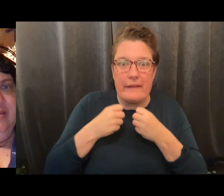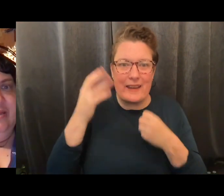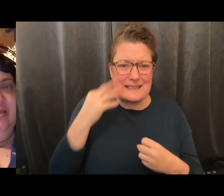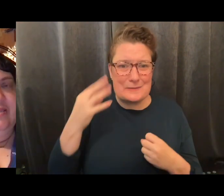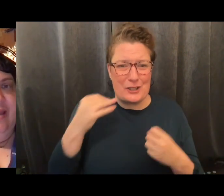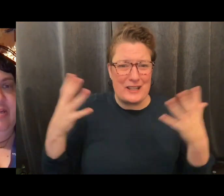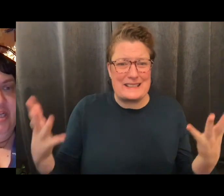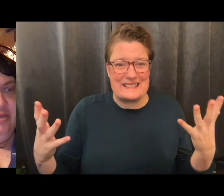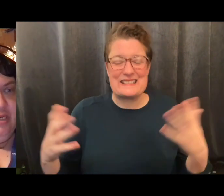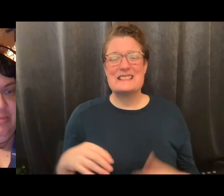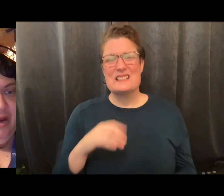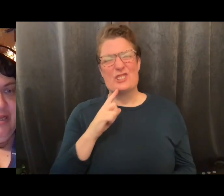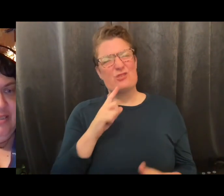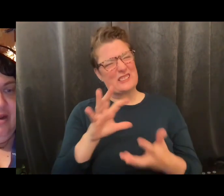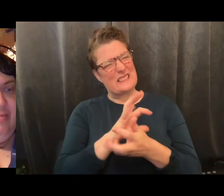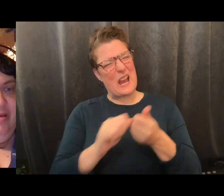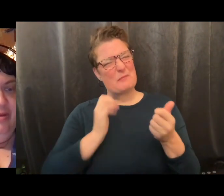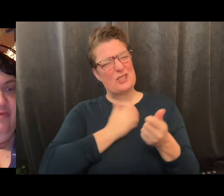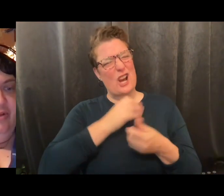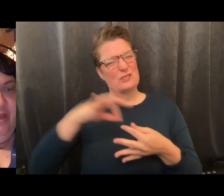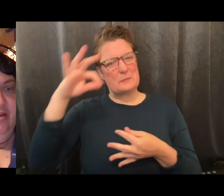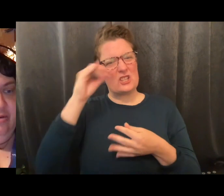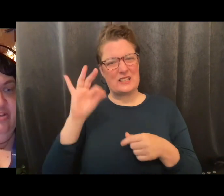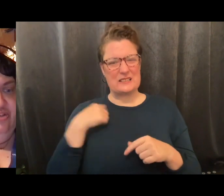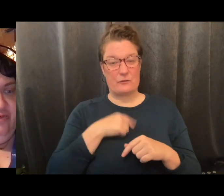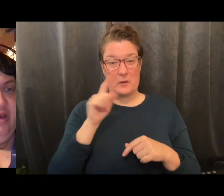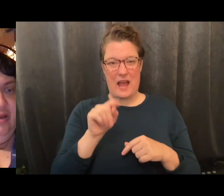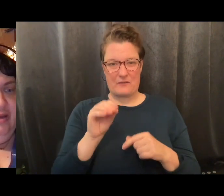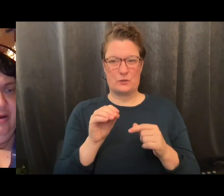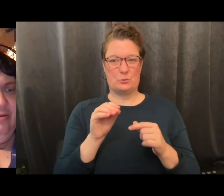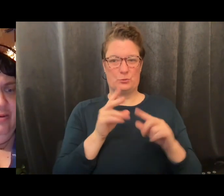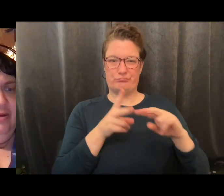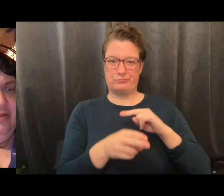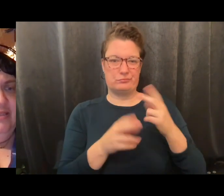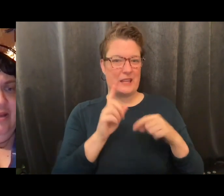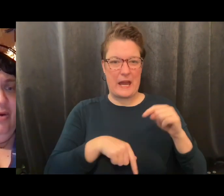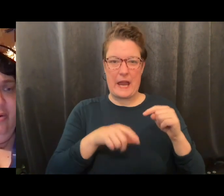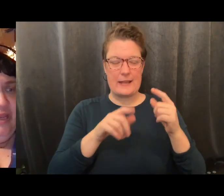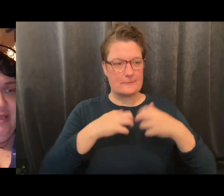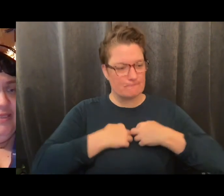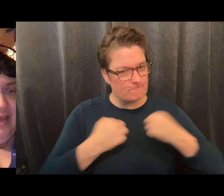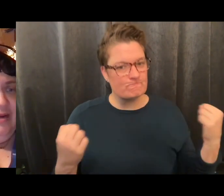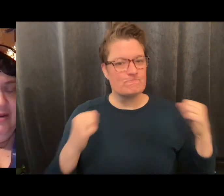to not be able to fully do teshuvah, you know, that's not wholeness then. Melissa: Right, right.